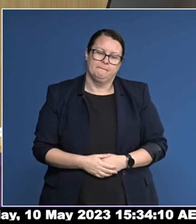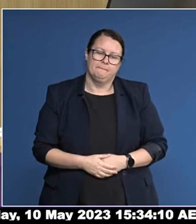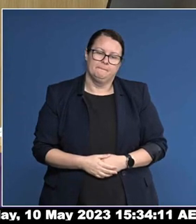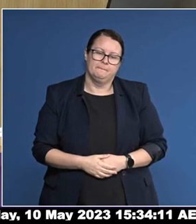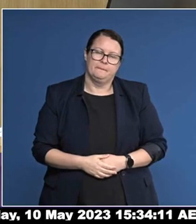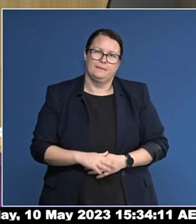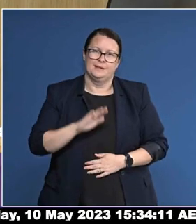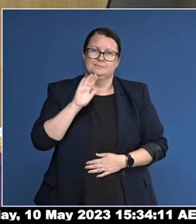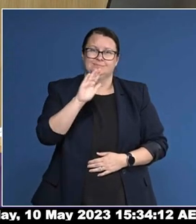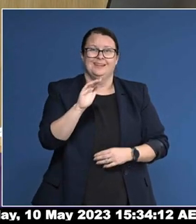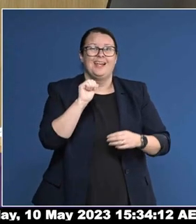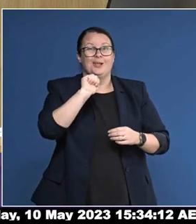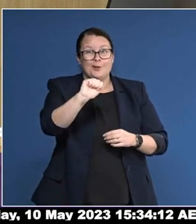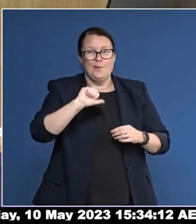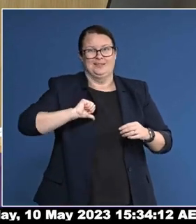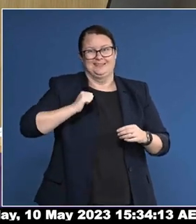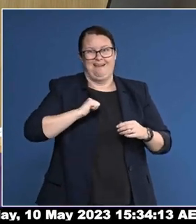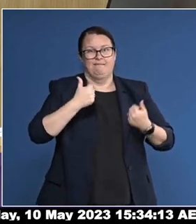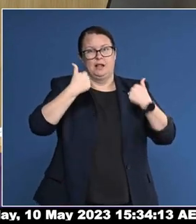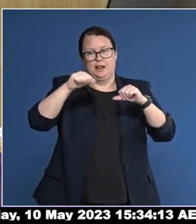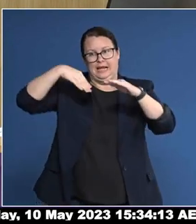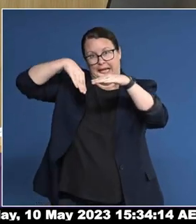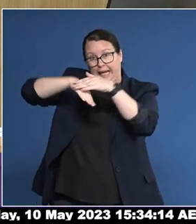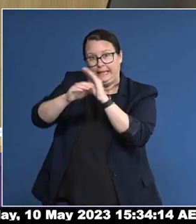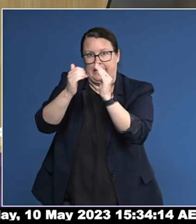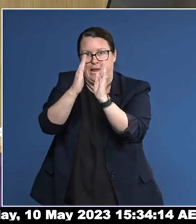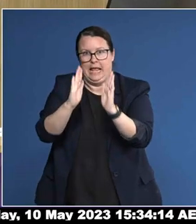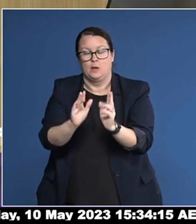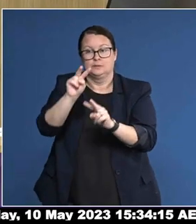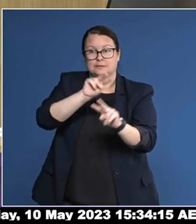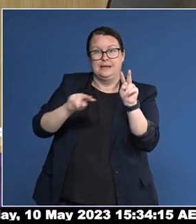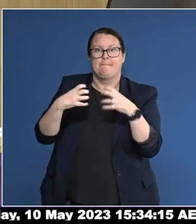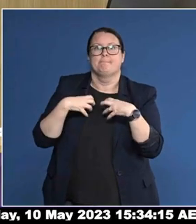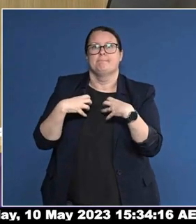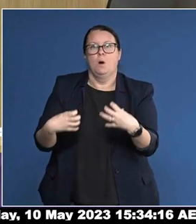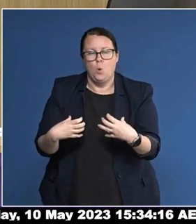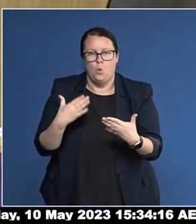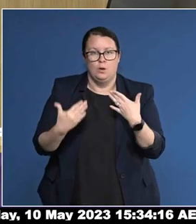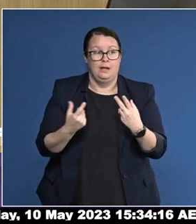staff being able to go into the property that the Department of Housing staff can play